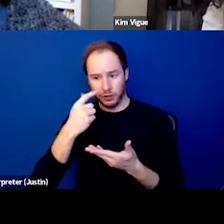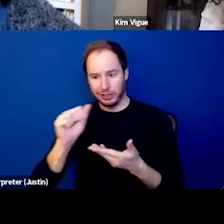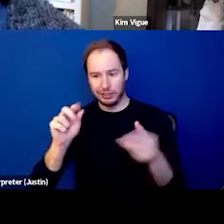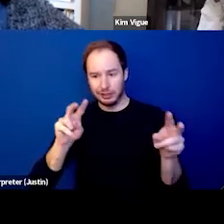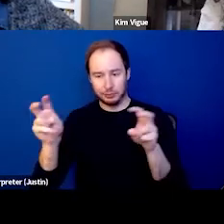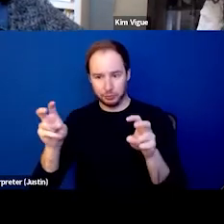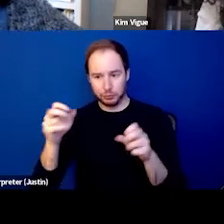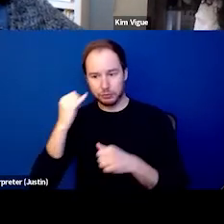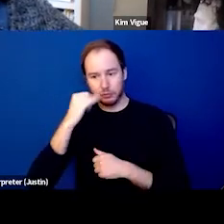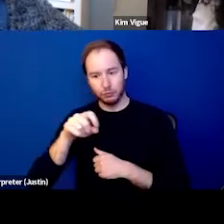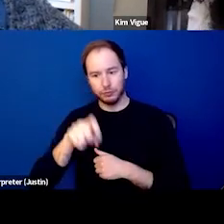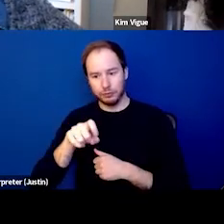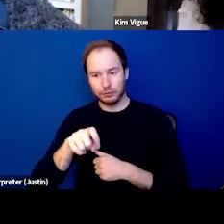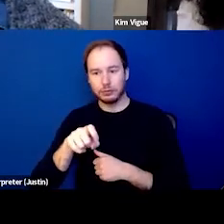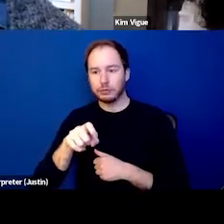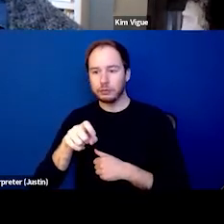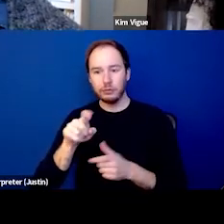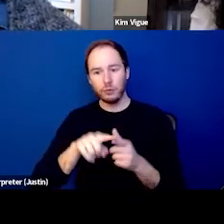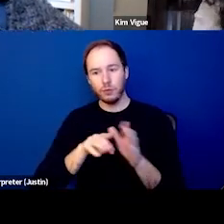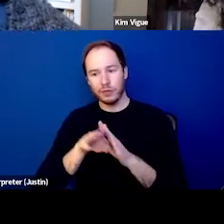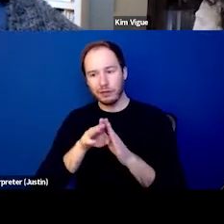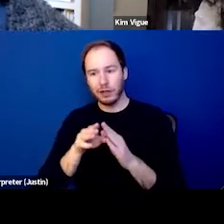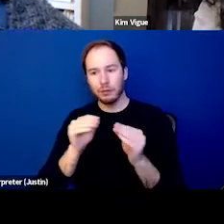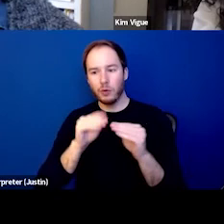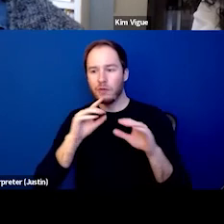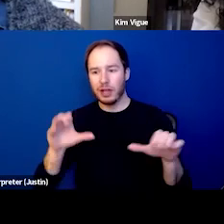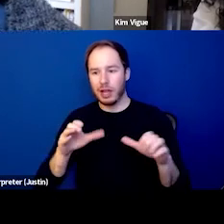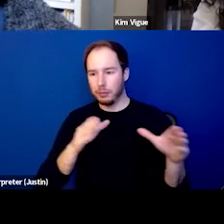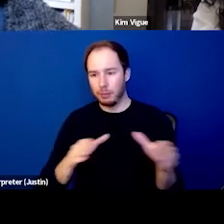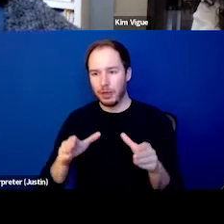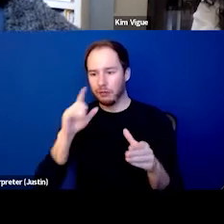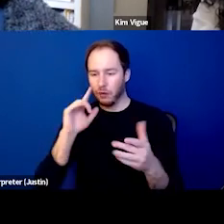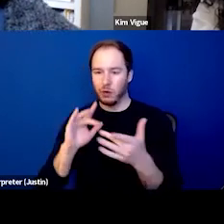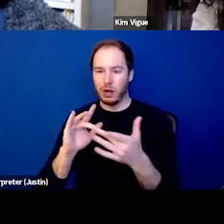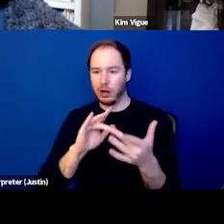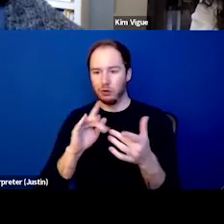if you want to develop an action plan to do more outreach into native communities.